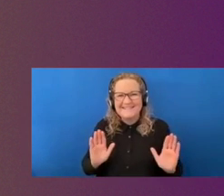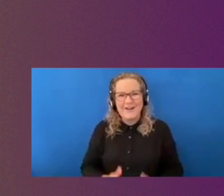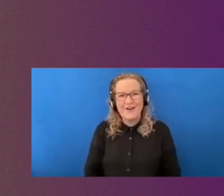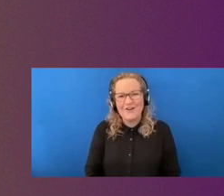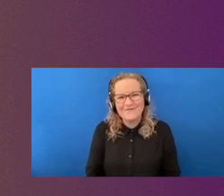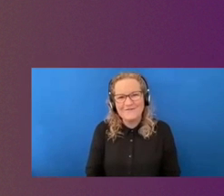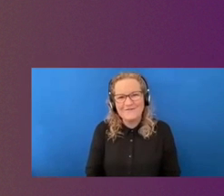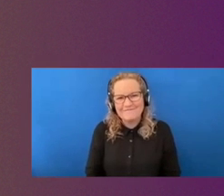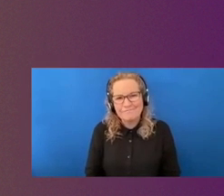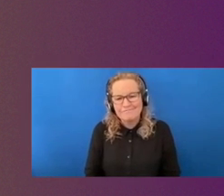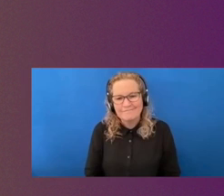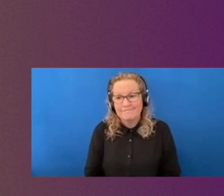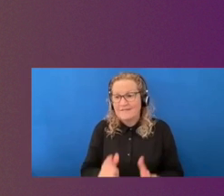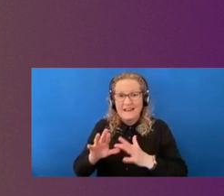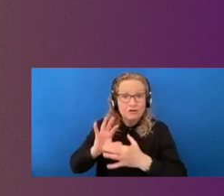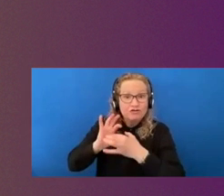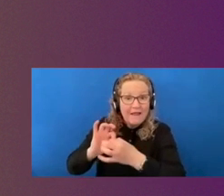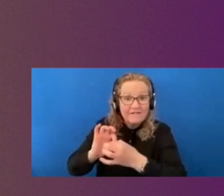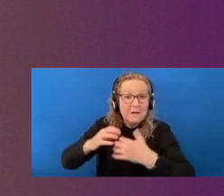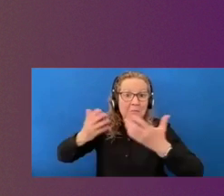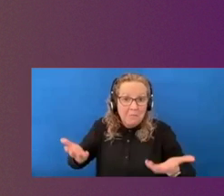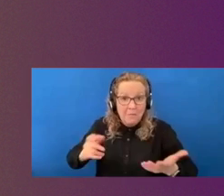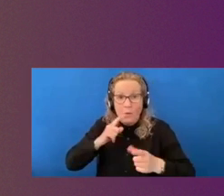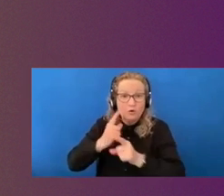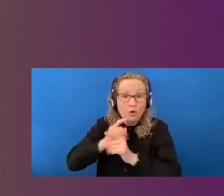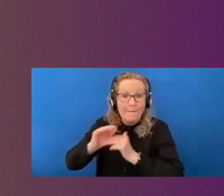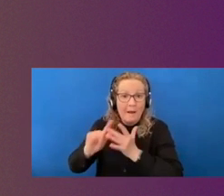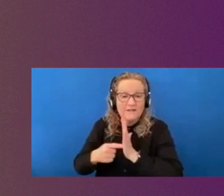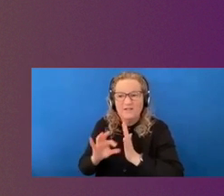it's just if it's relevant it'll be you know it'll be talked about if it's not then it's not us first